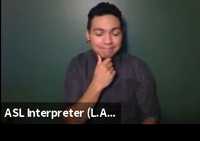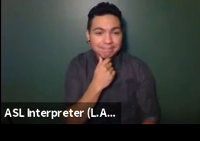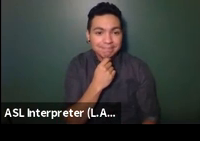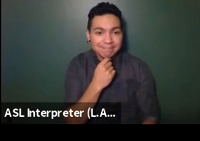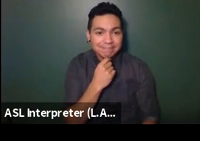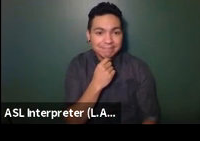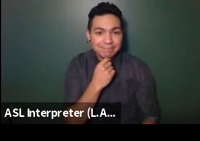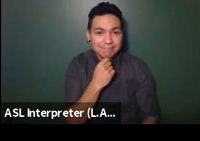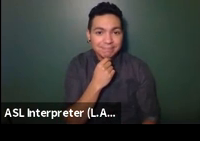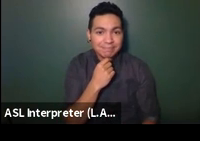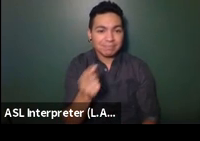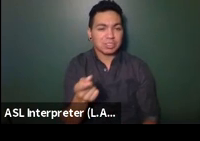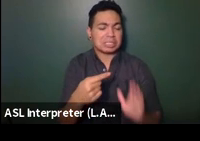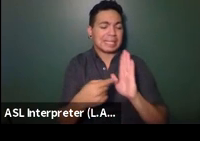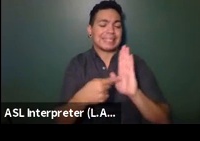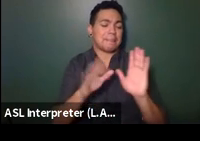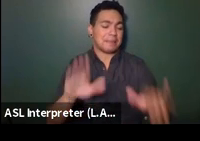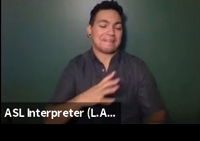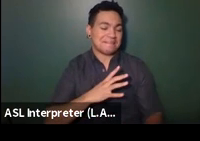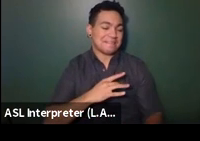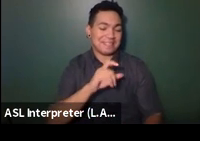Kristina Wambold: Just Kristina Wambold: Give us an example. It's okay if the question is Yeah.